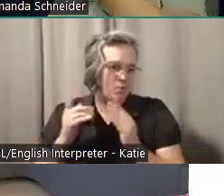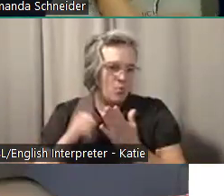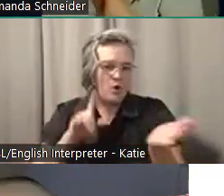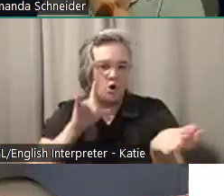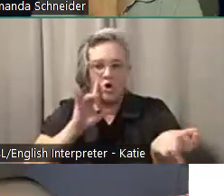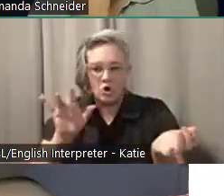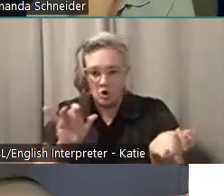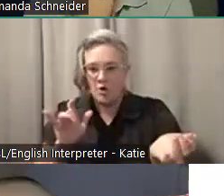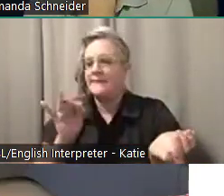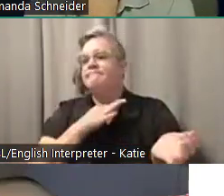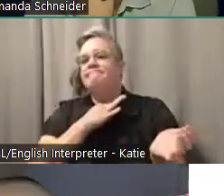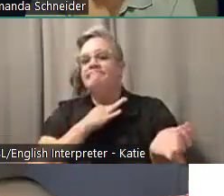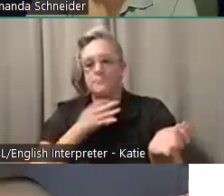thinking about different positions.